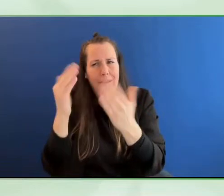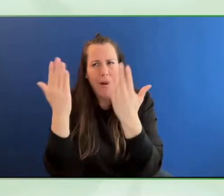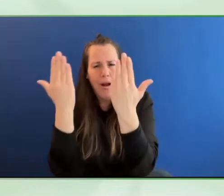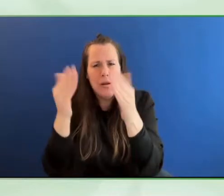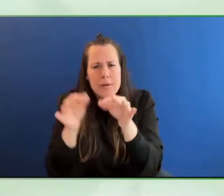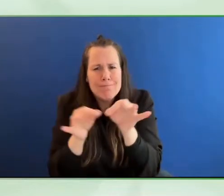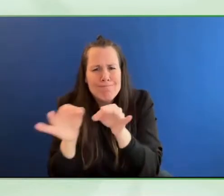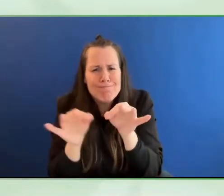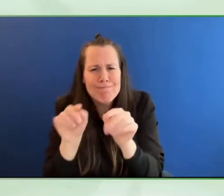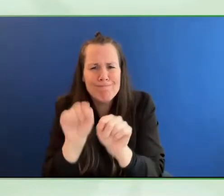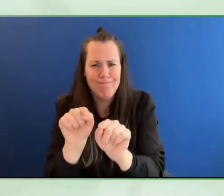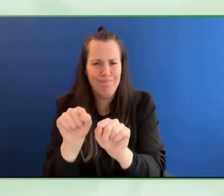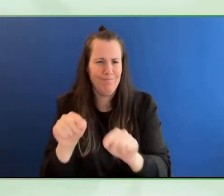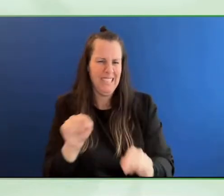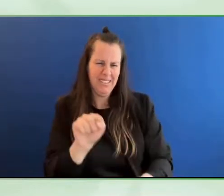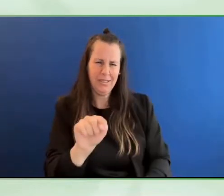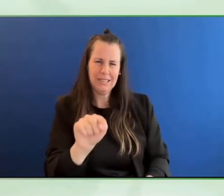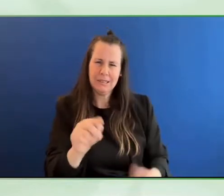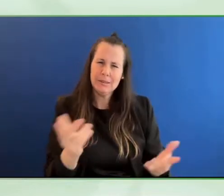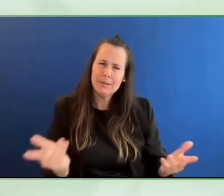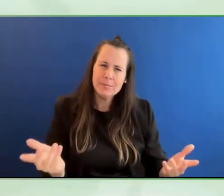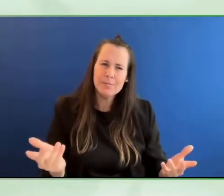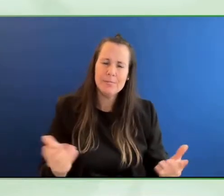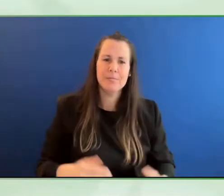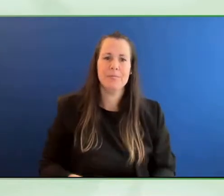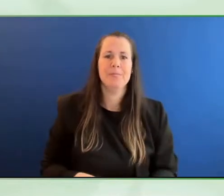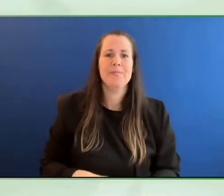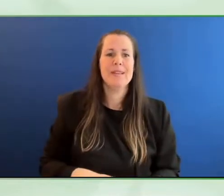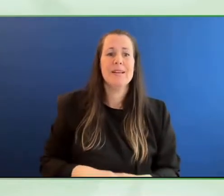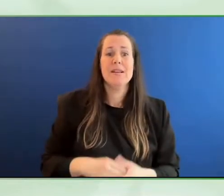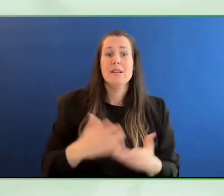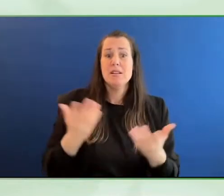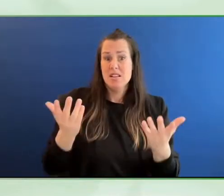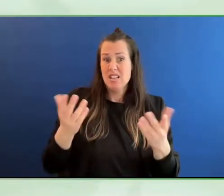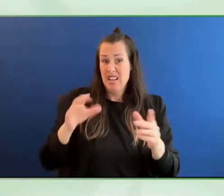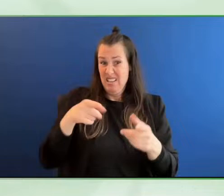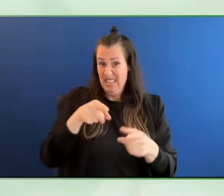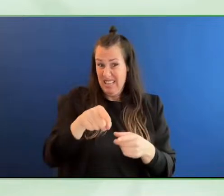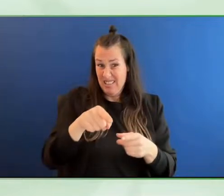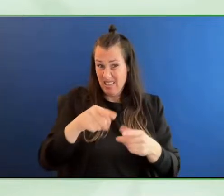potentially involve description work much earlier in the process.